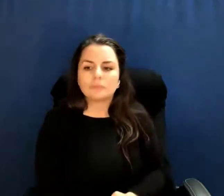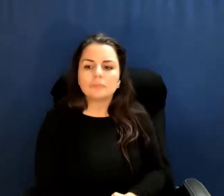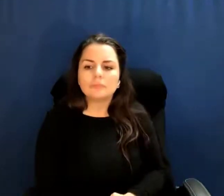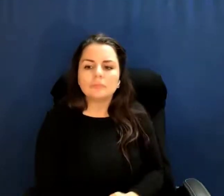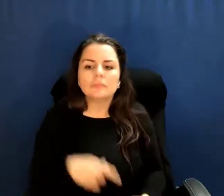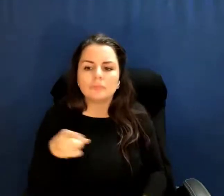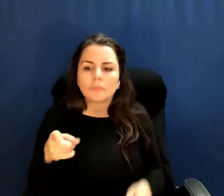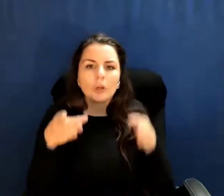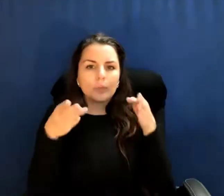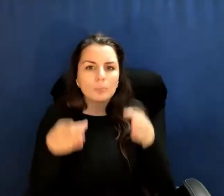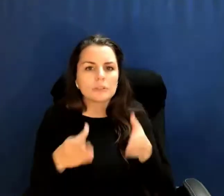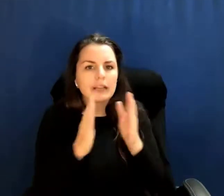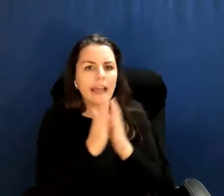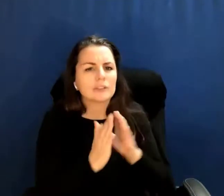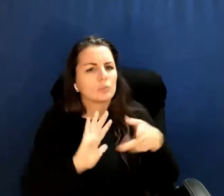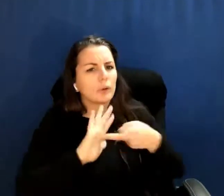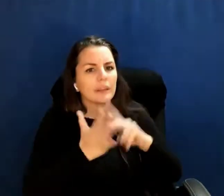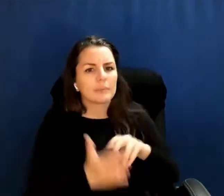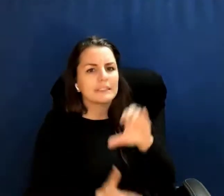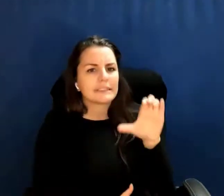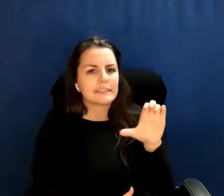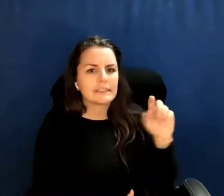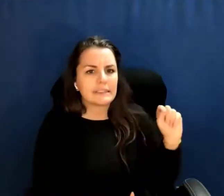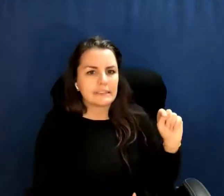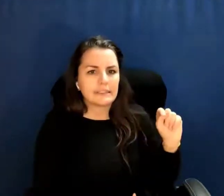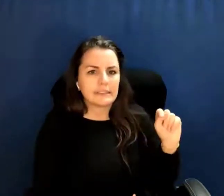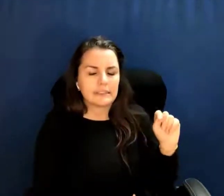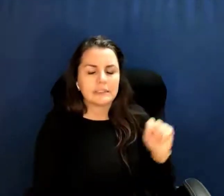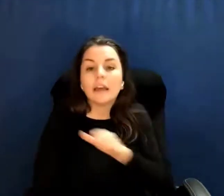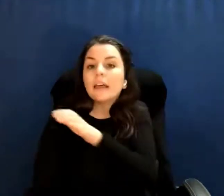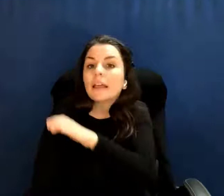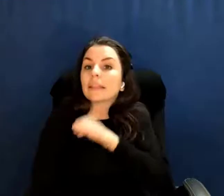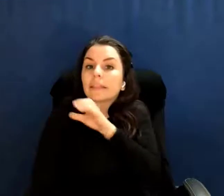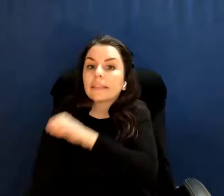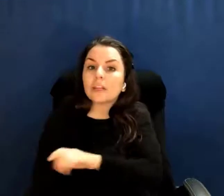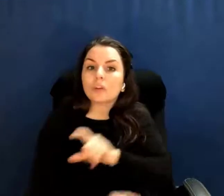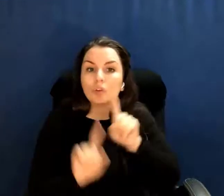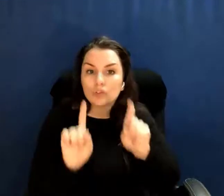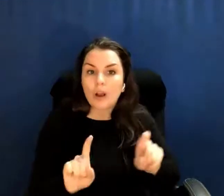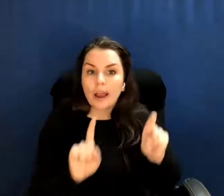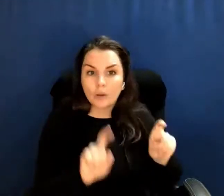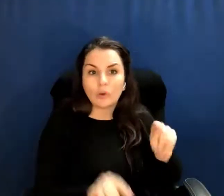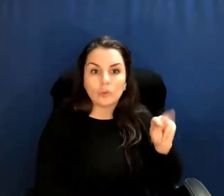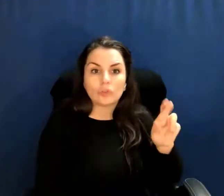what CT means in the FOA names. That is for clinical trials. Lisa Chadwick: Right. Sheri Cummins: All right.